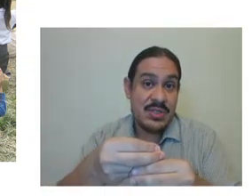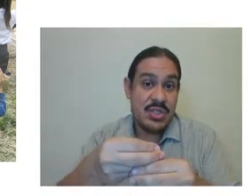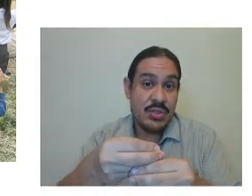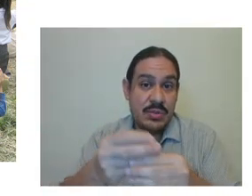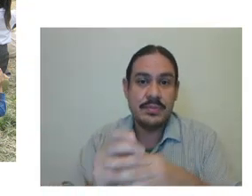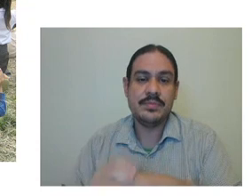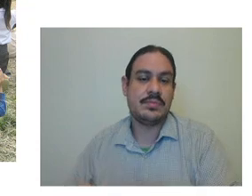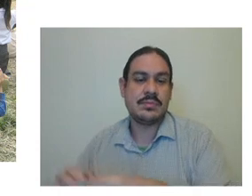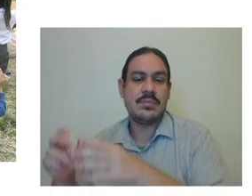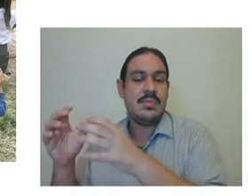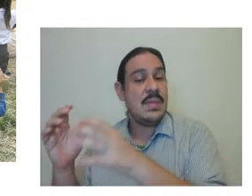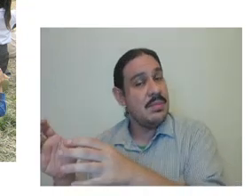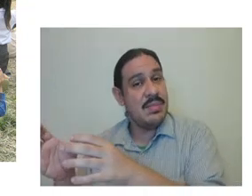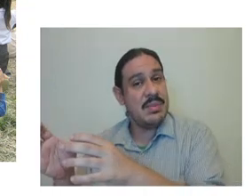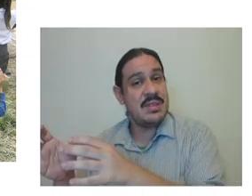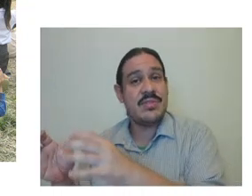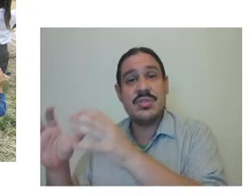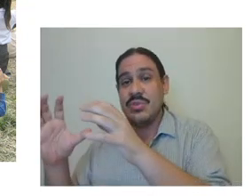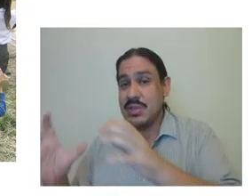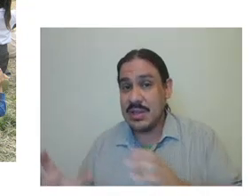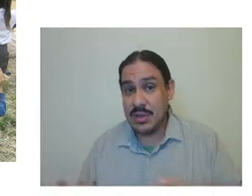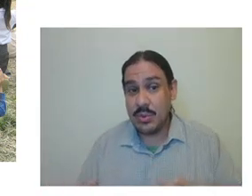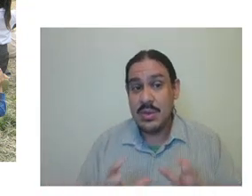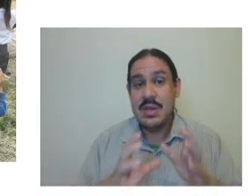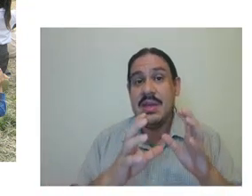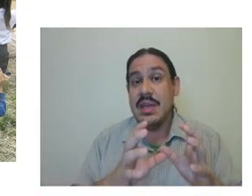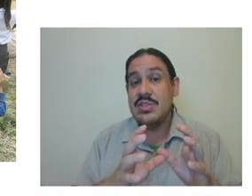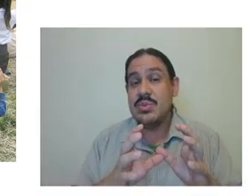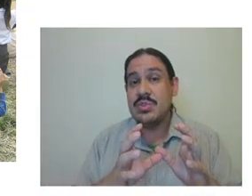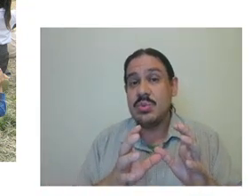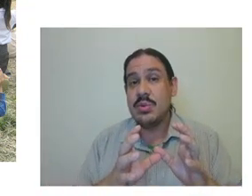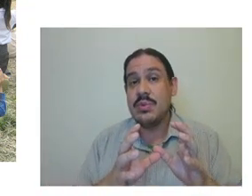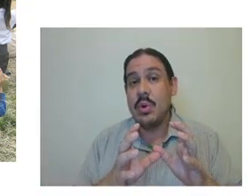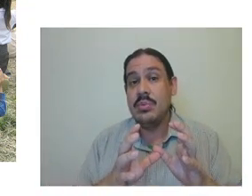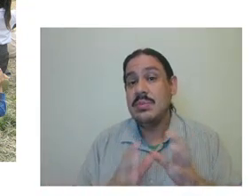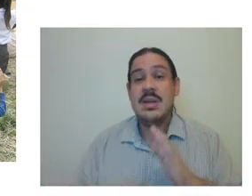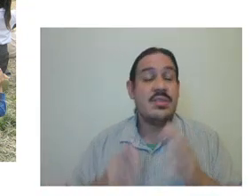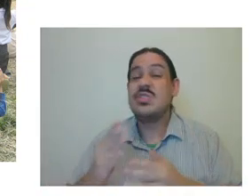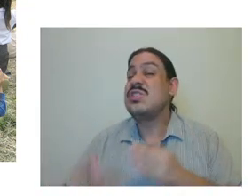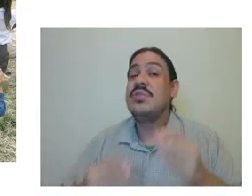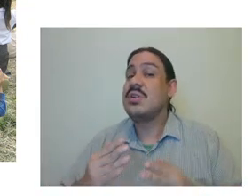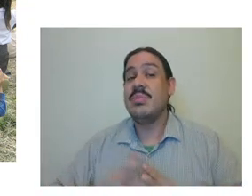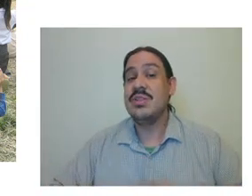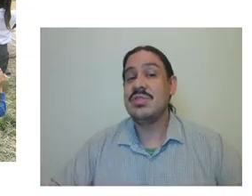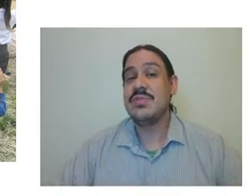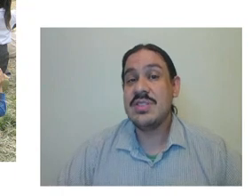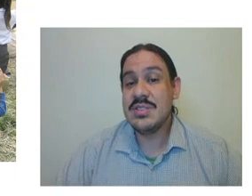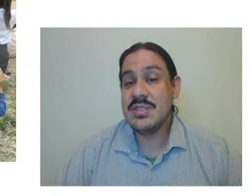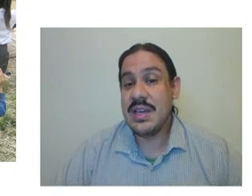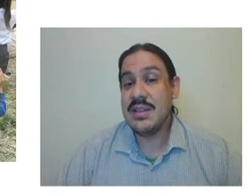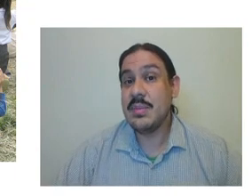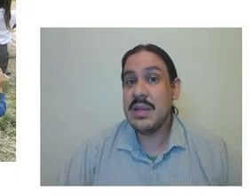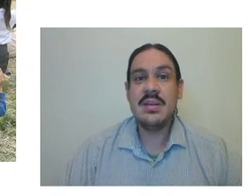of course on the amount of integration that you want for these children in society which of course